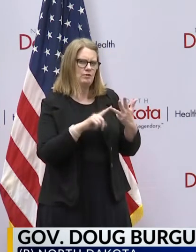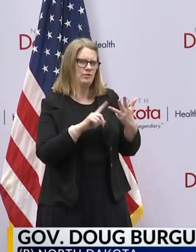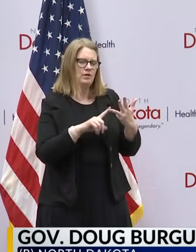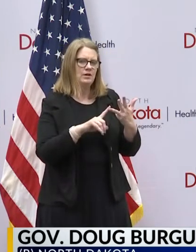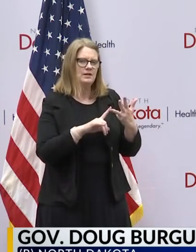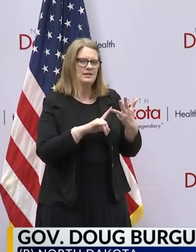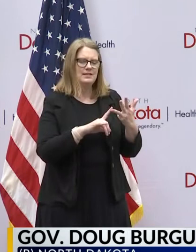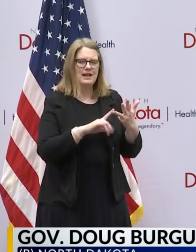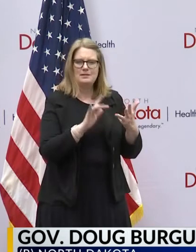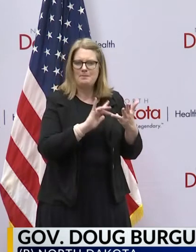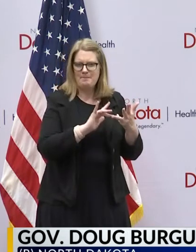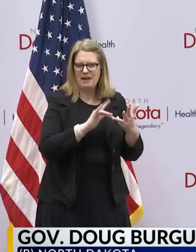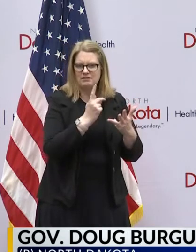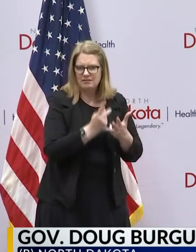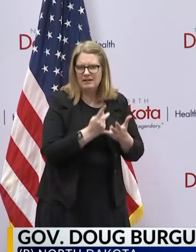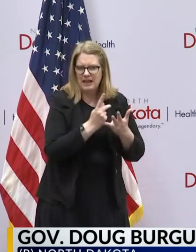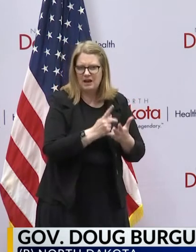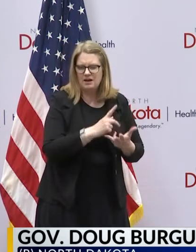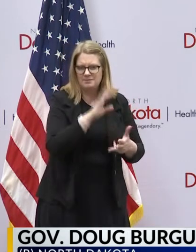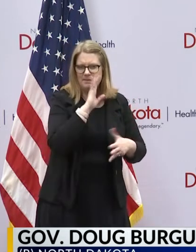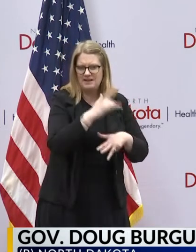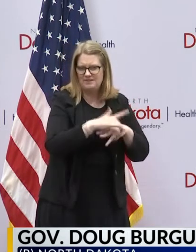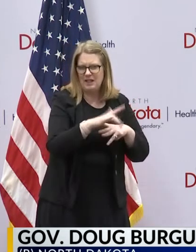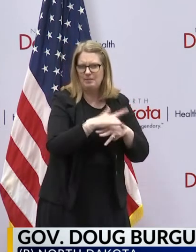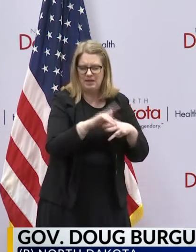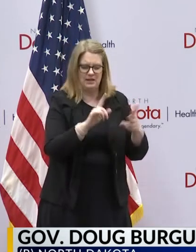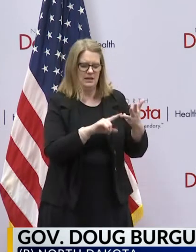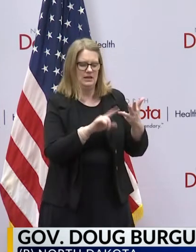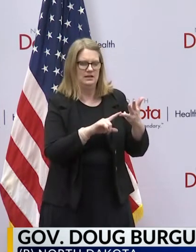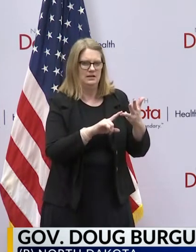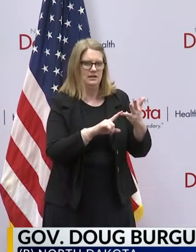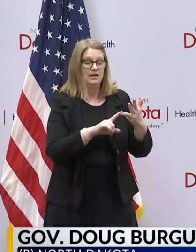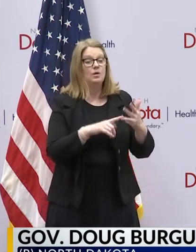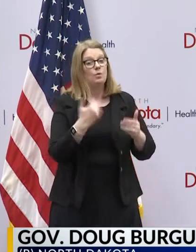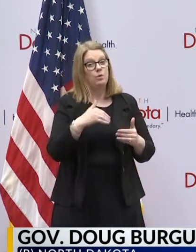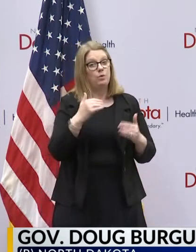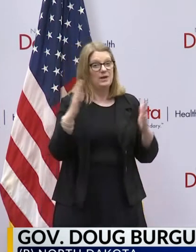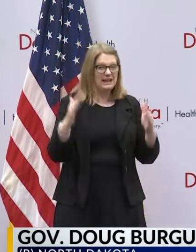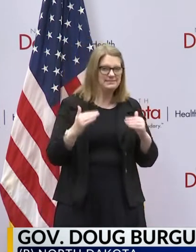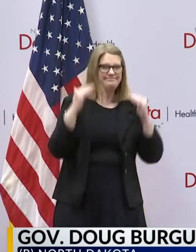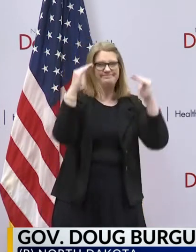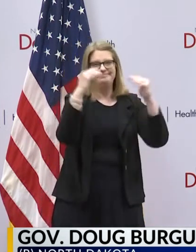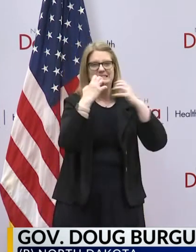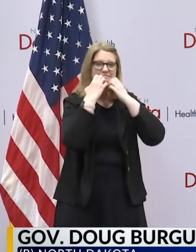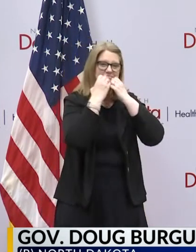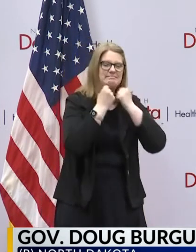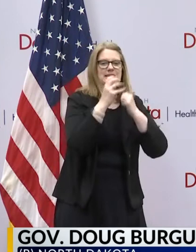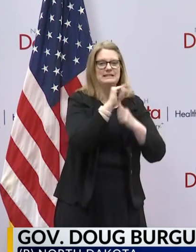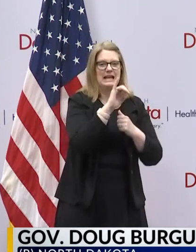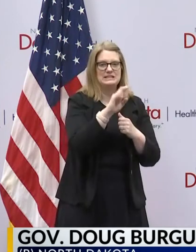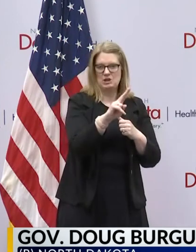THEIR TEAM MEMBERS AND TO MASK SURE THAT WE PRESERVE THAT ADEQUATE MEDICAL CARE AND HOSPITAL CAPACITY, INCLUDING